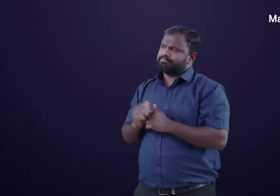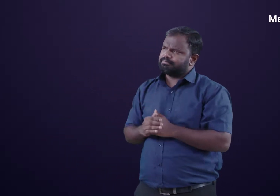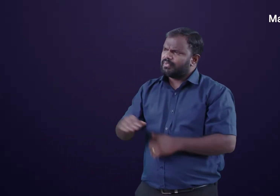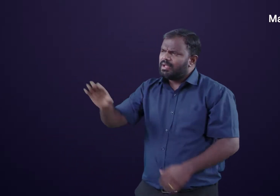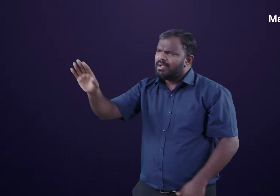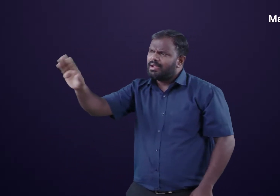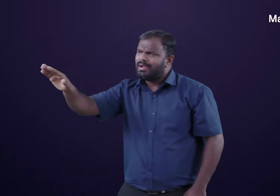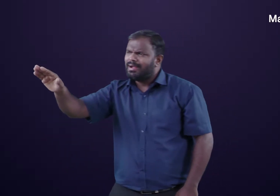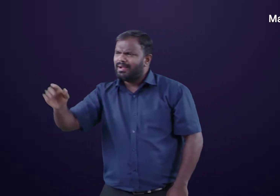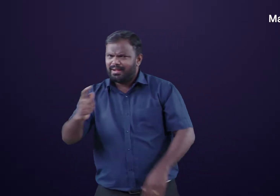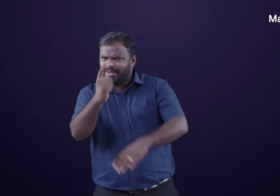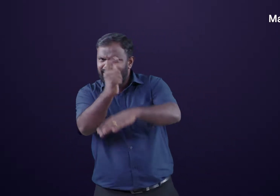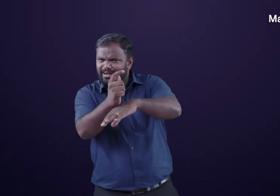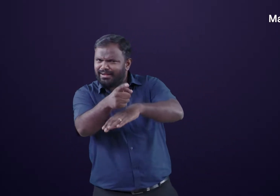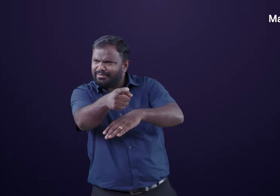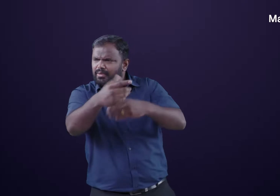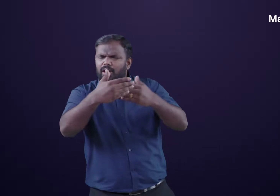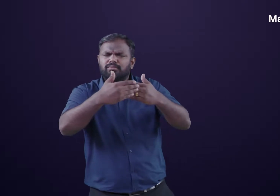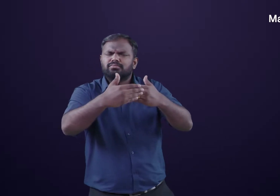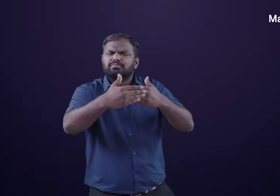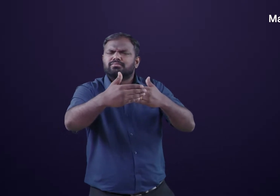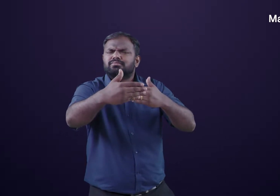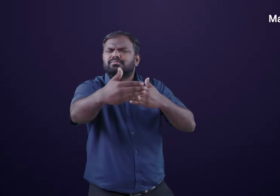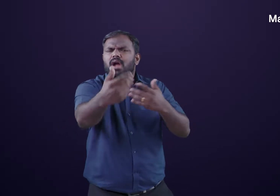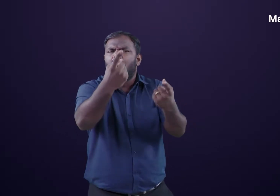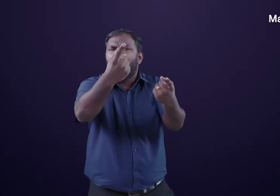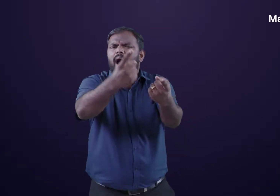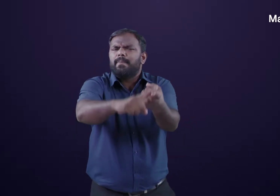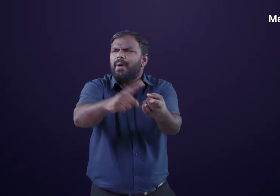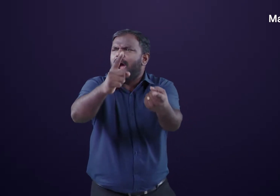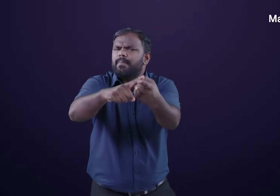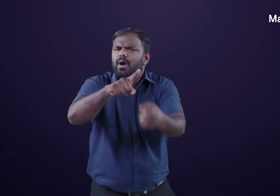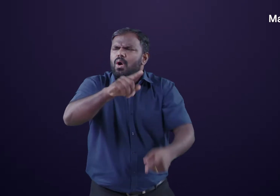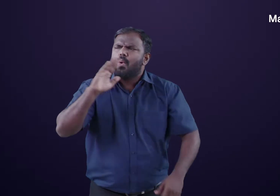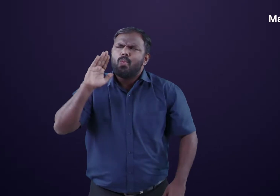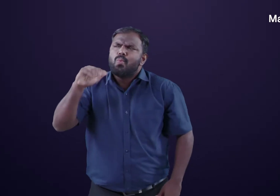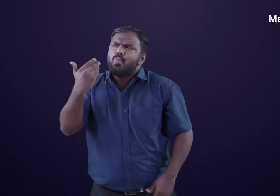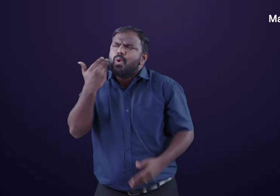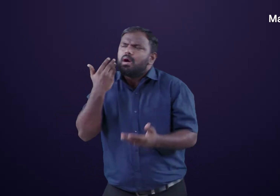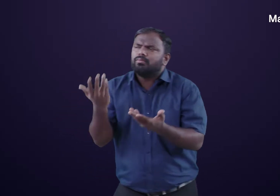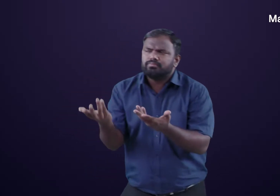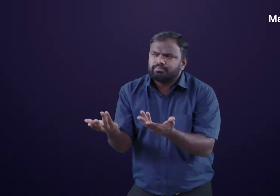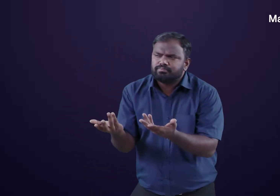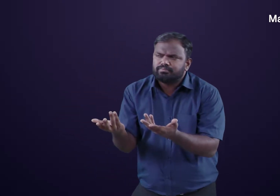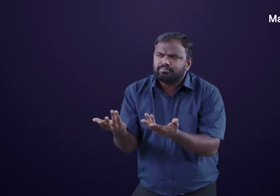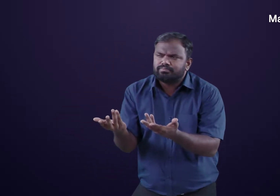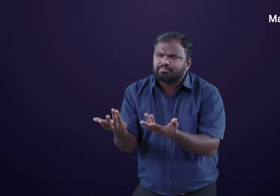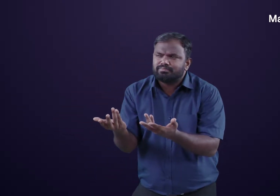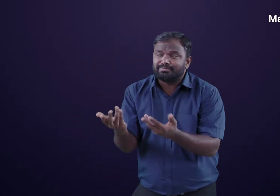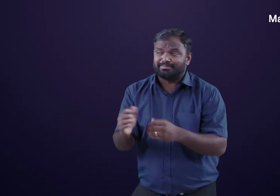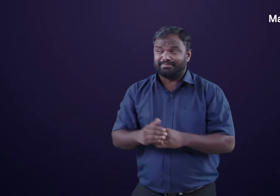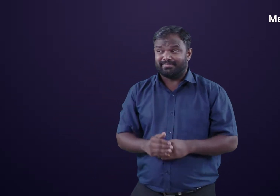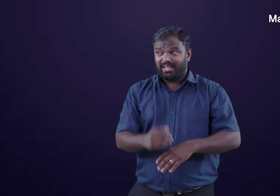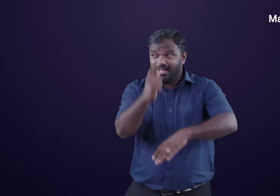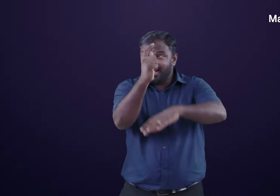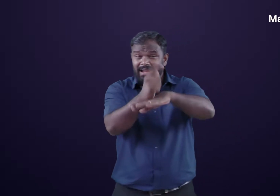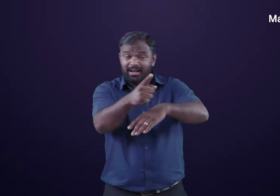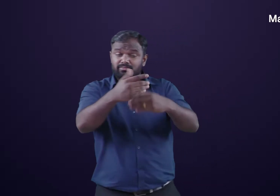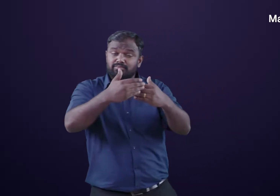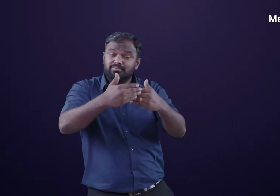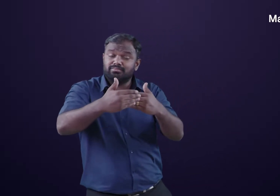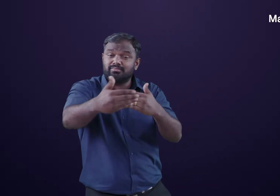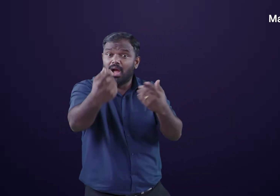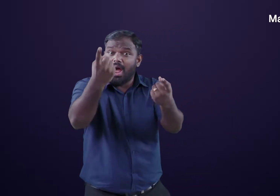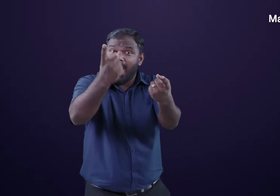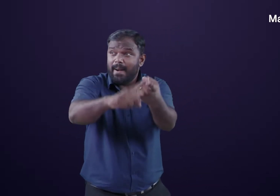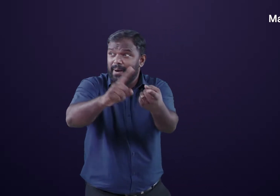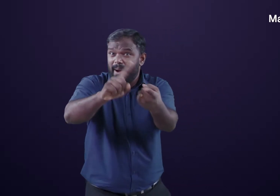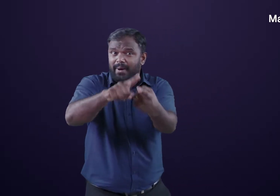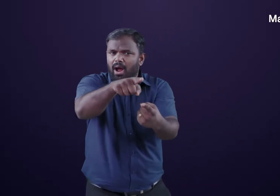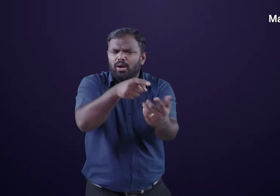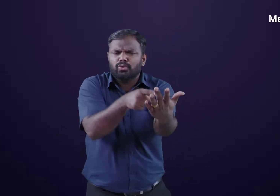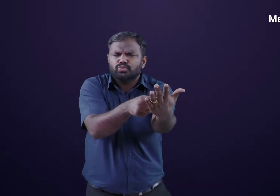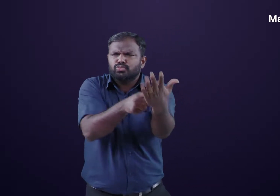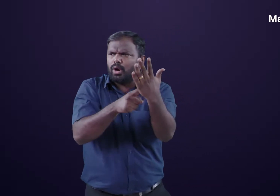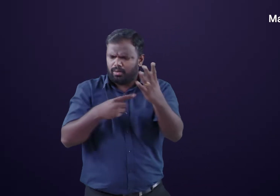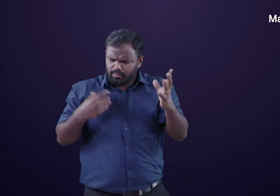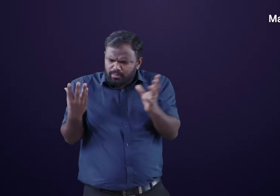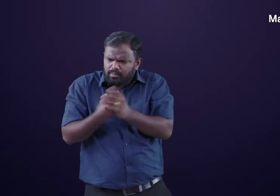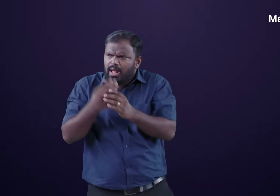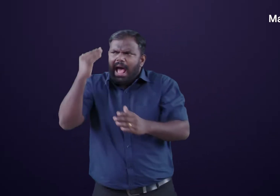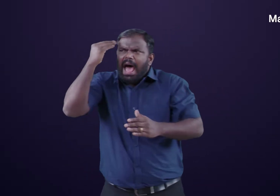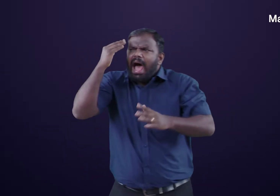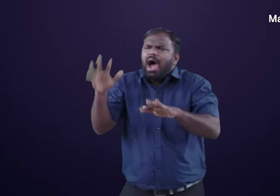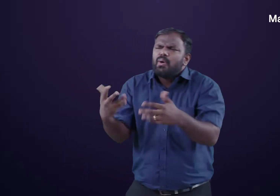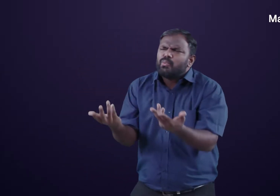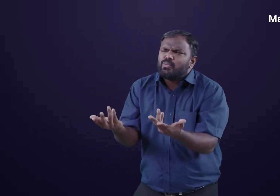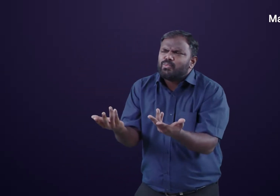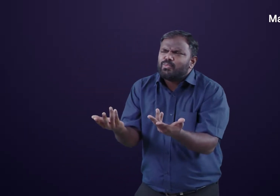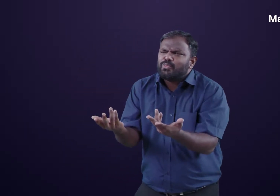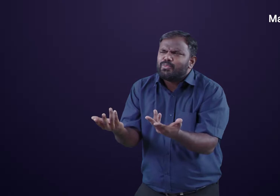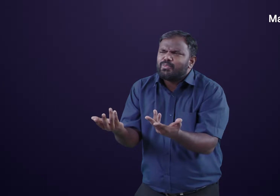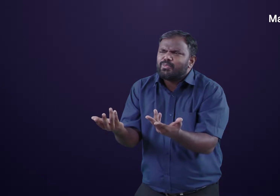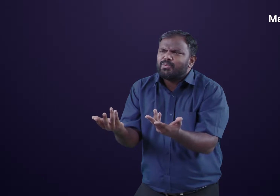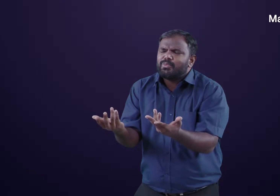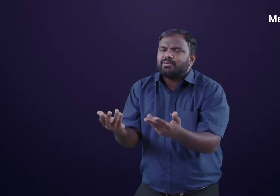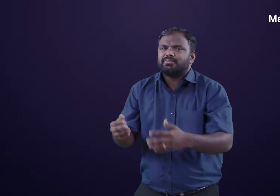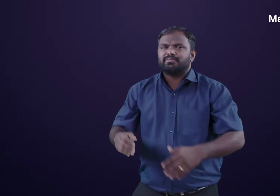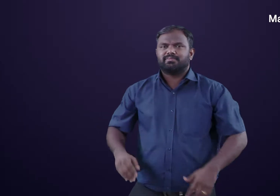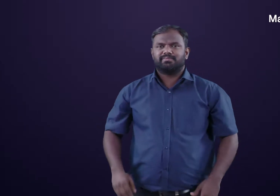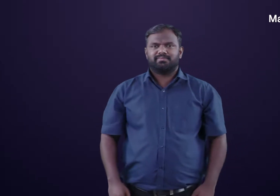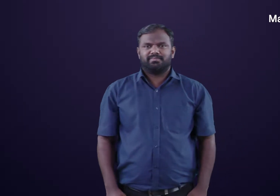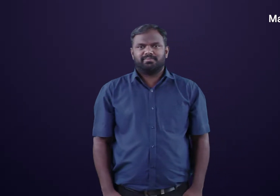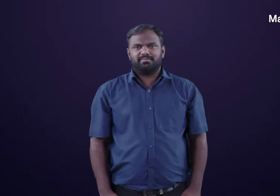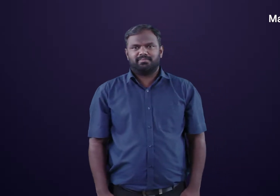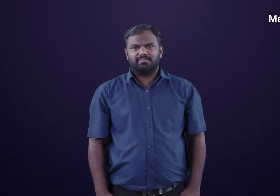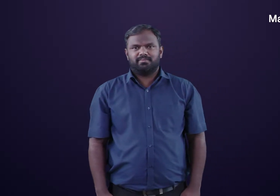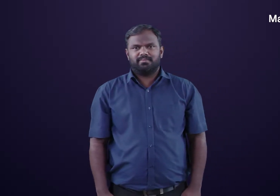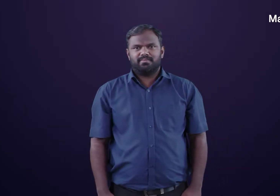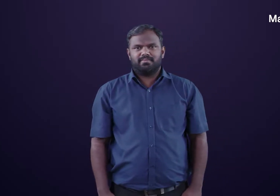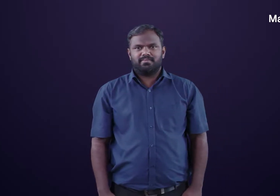“Tell us when these things will happen. And what will show us it is time for them to happen?”